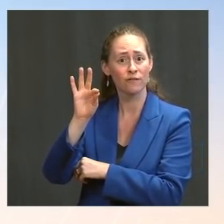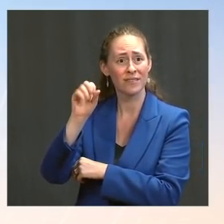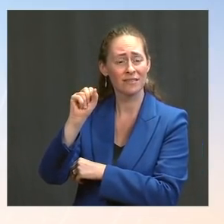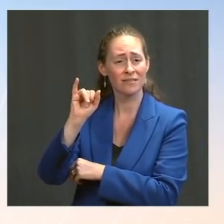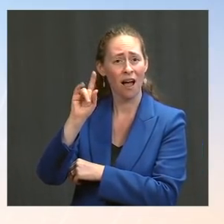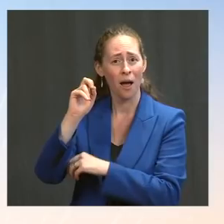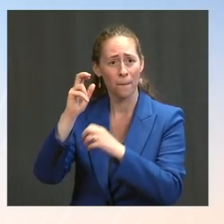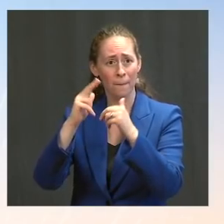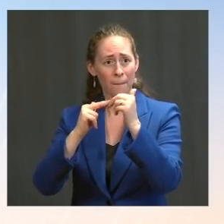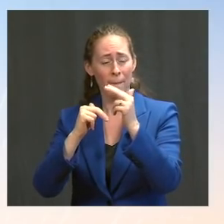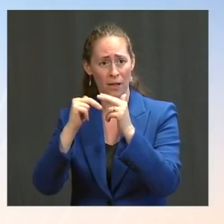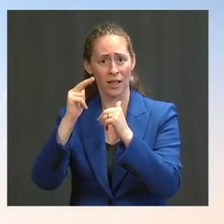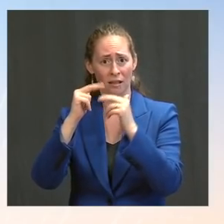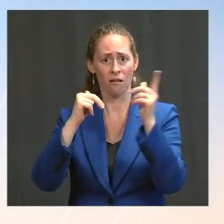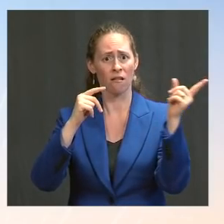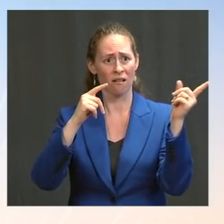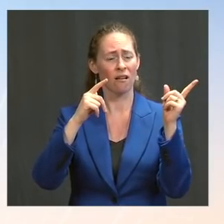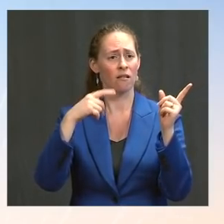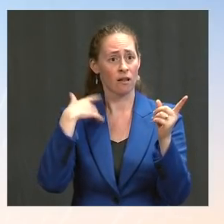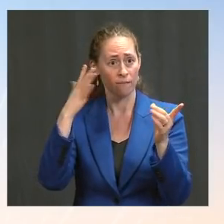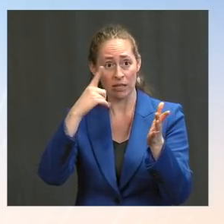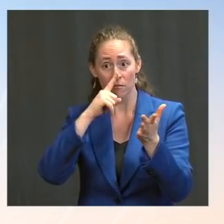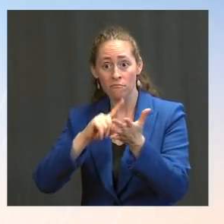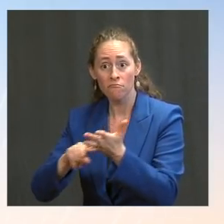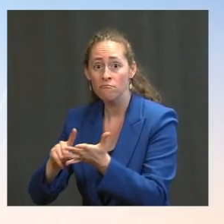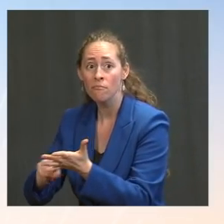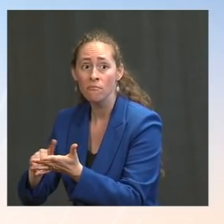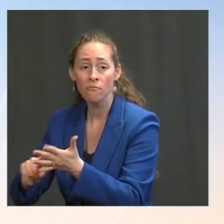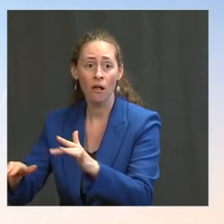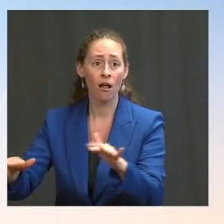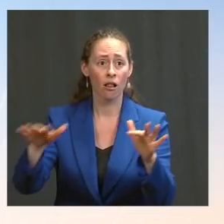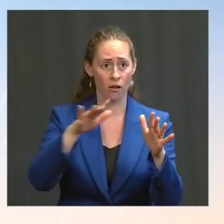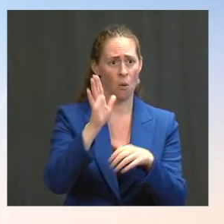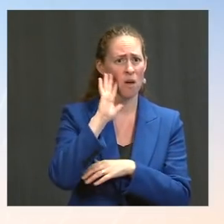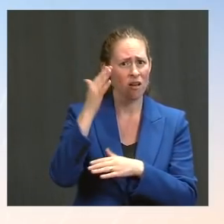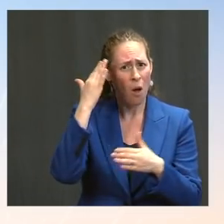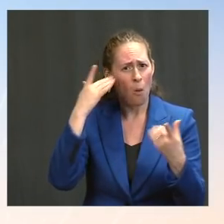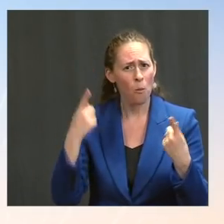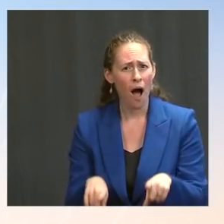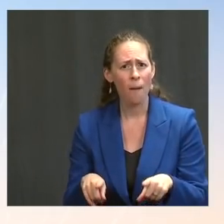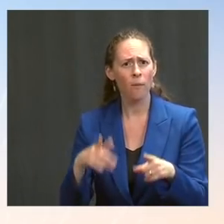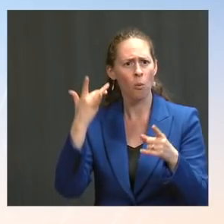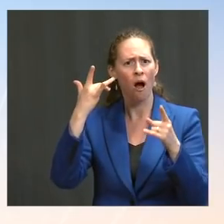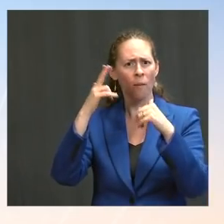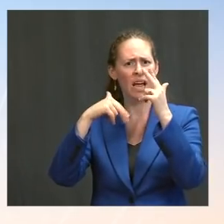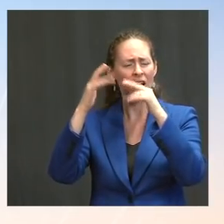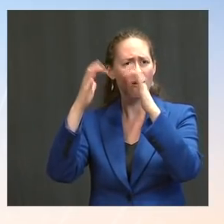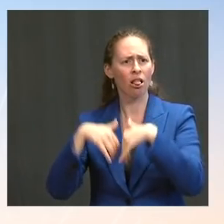or in any parts of the country where there are lower vaccination rates. Thank you. Have a gre- -- >> The Press: And following -- following up on the President's visit yesterday --